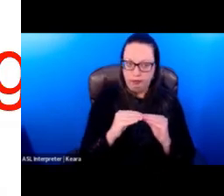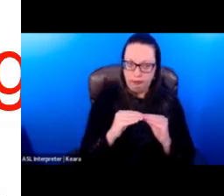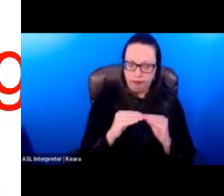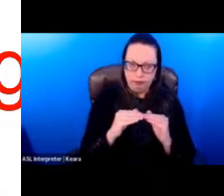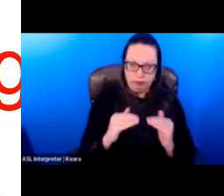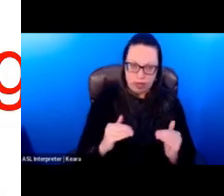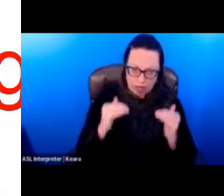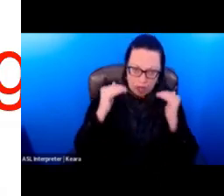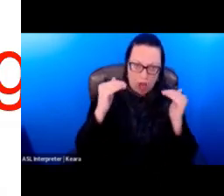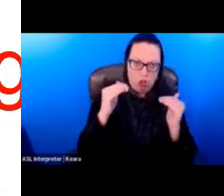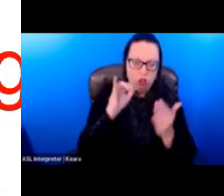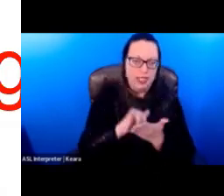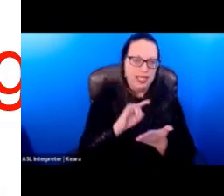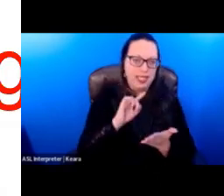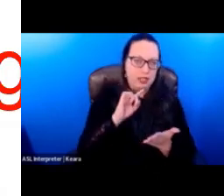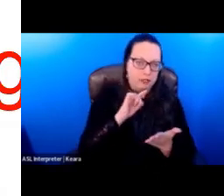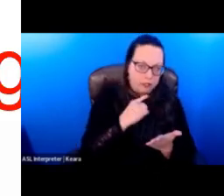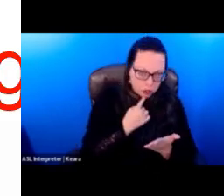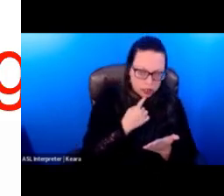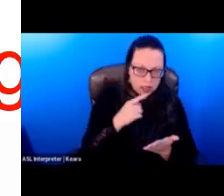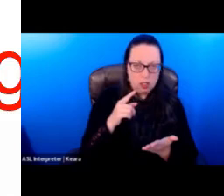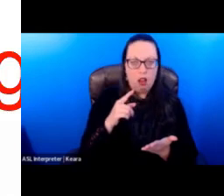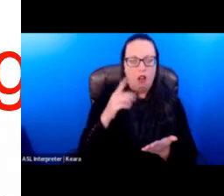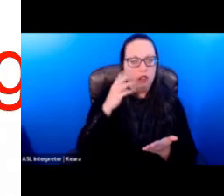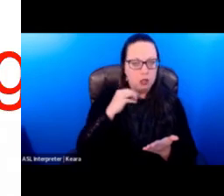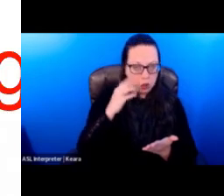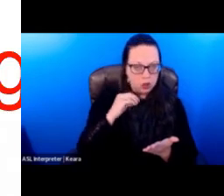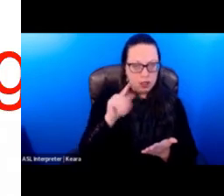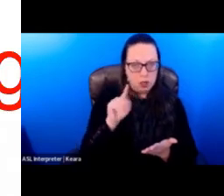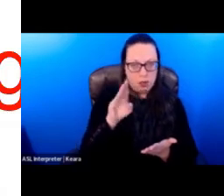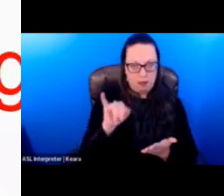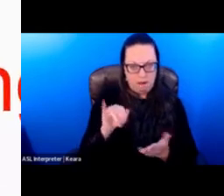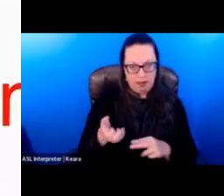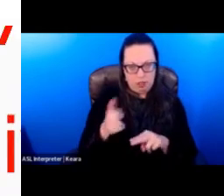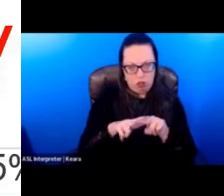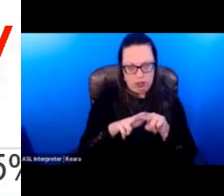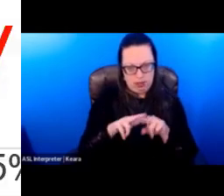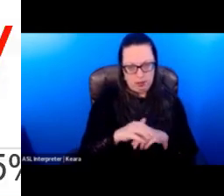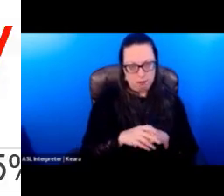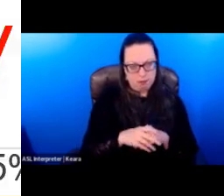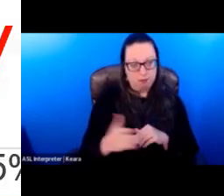increased. And next slide, these